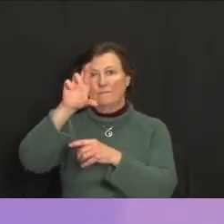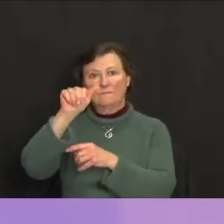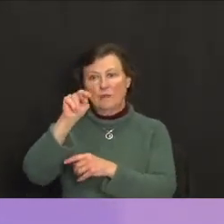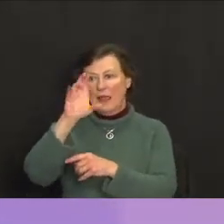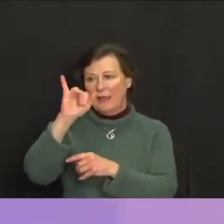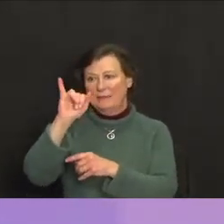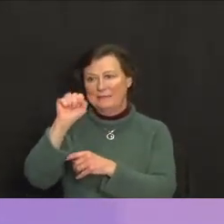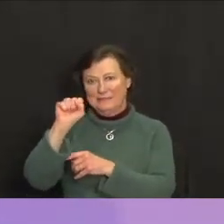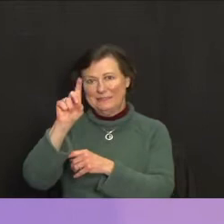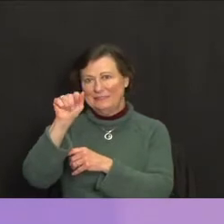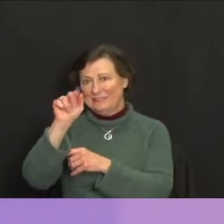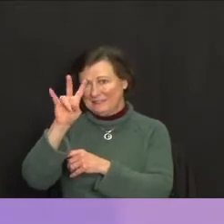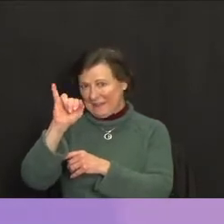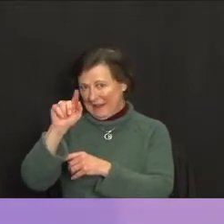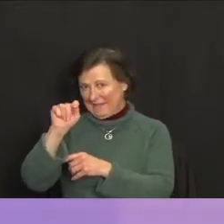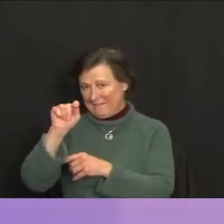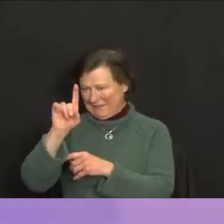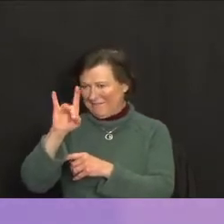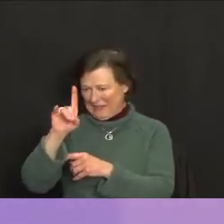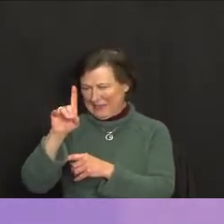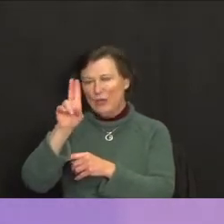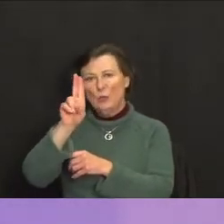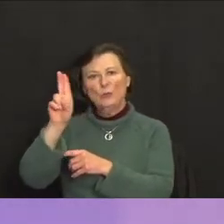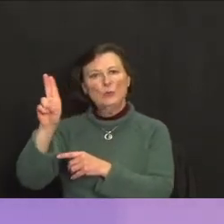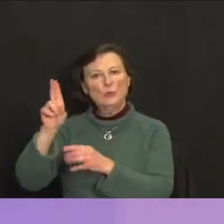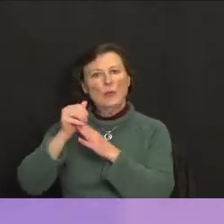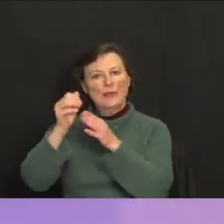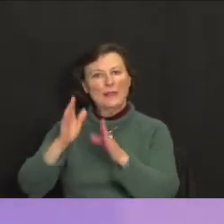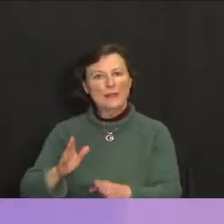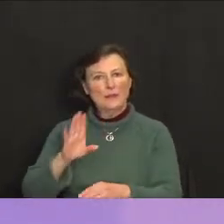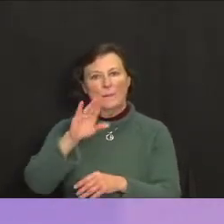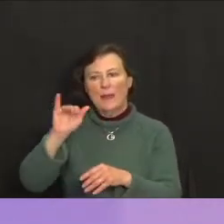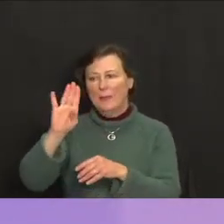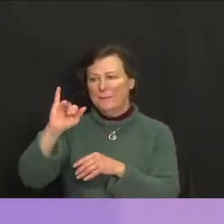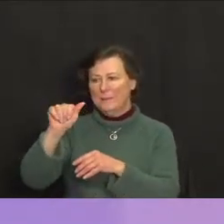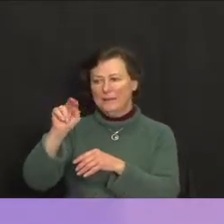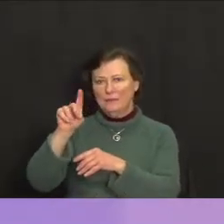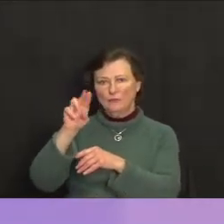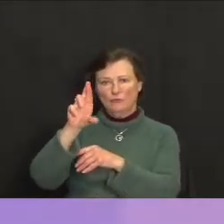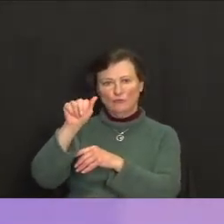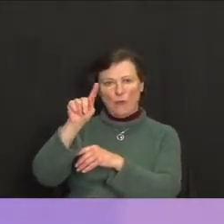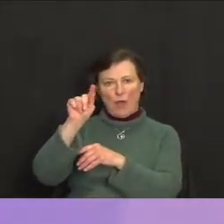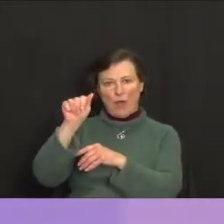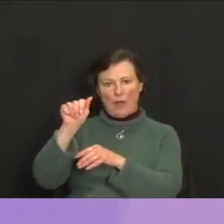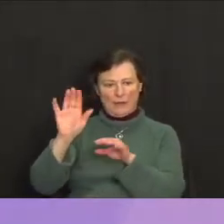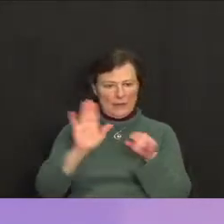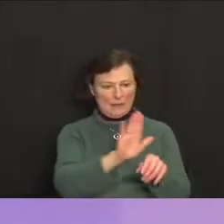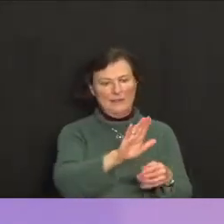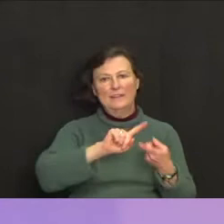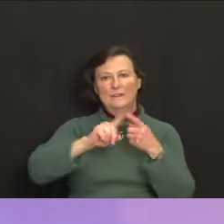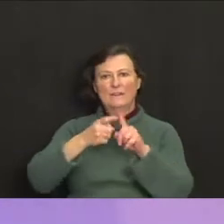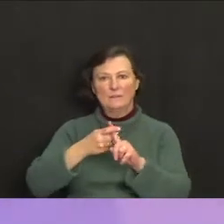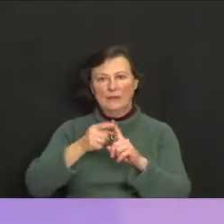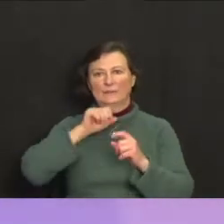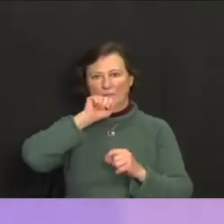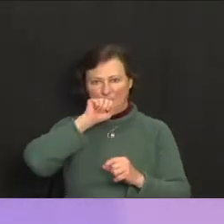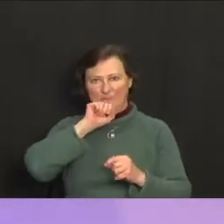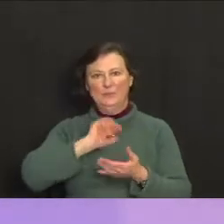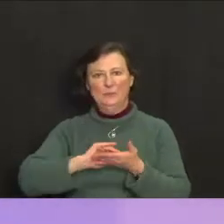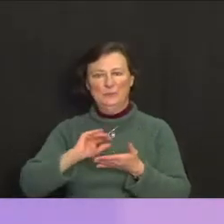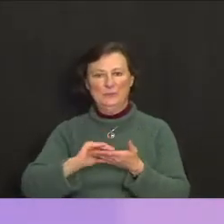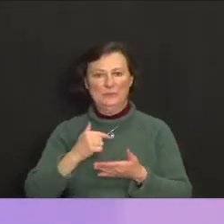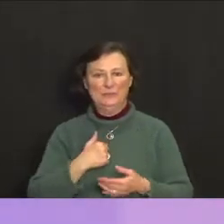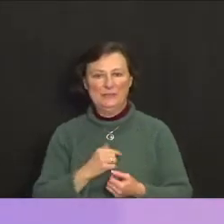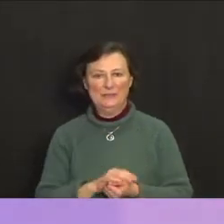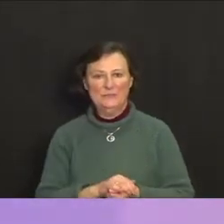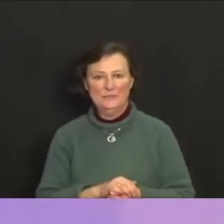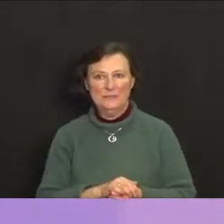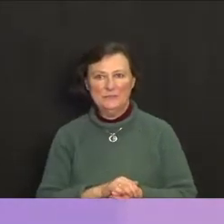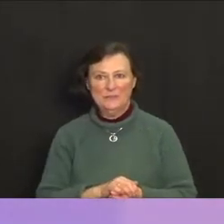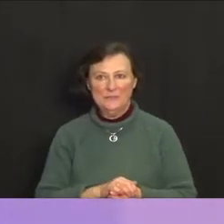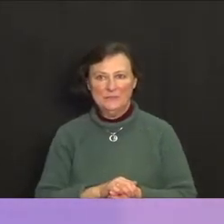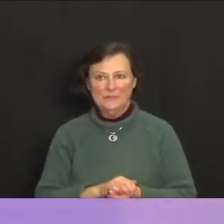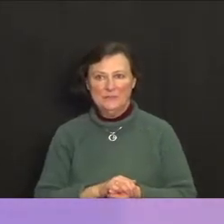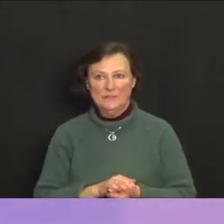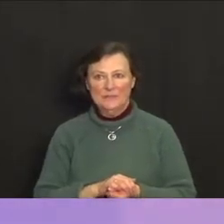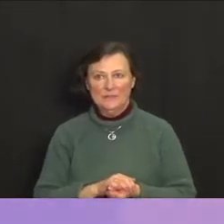by his long-time friend Georgio Biendrata. Excuse me.